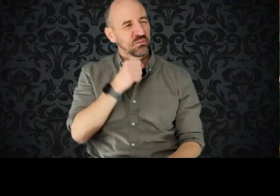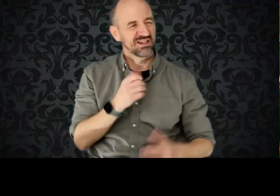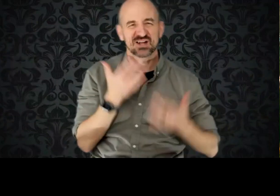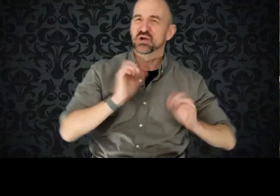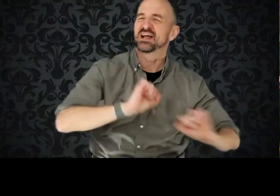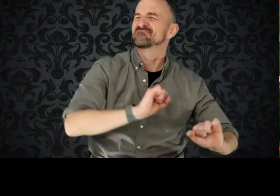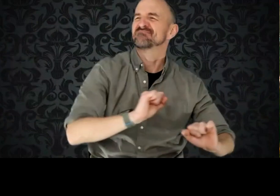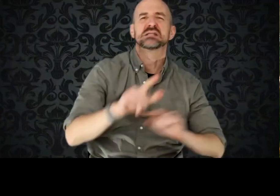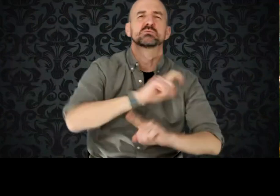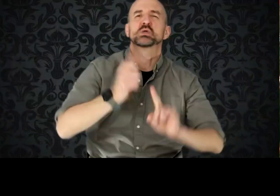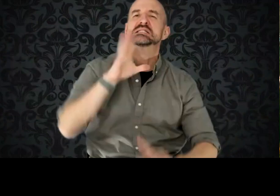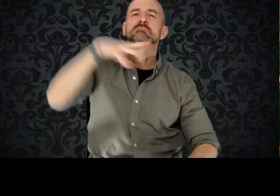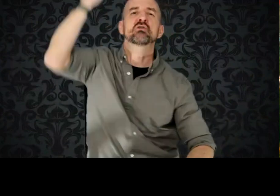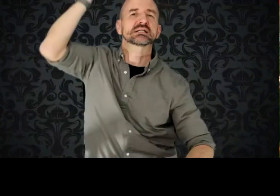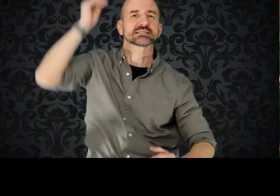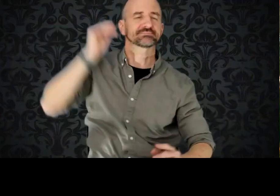love of nature. In a fully inclusive